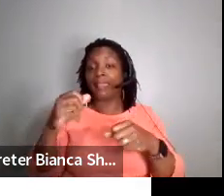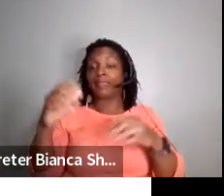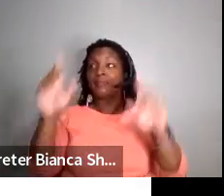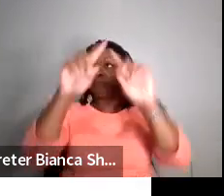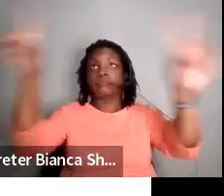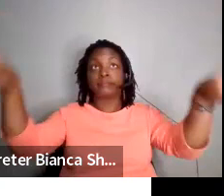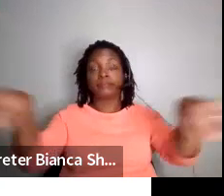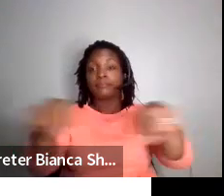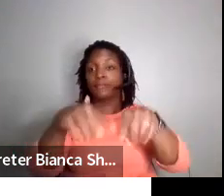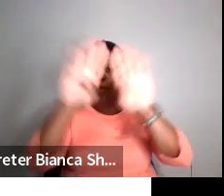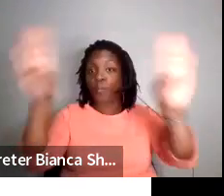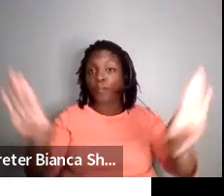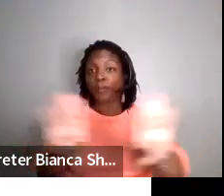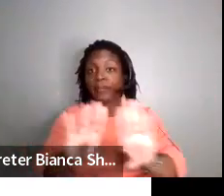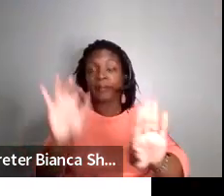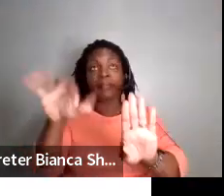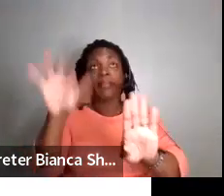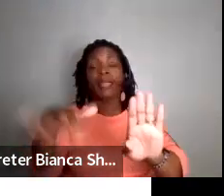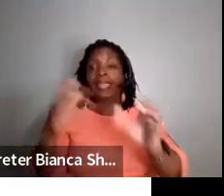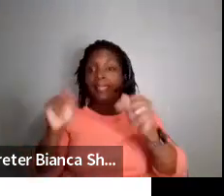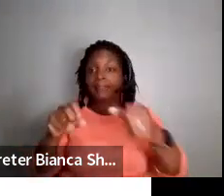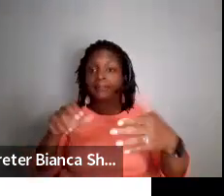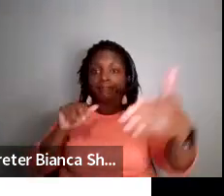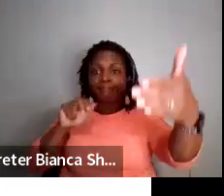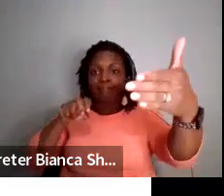It's just creating a space in that room where things become more accessible to them.